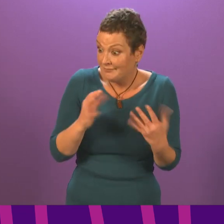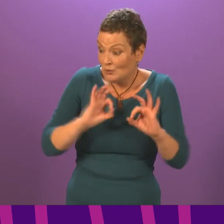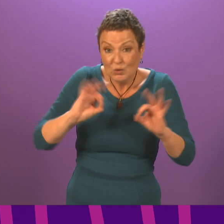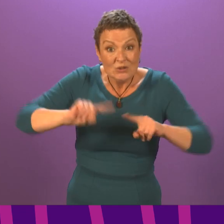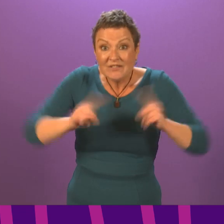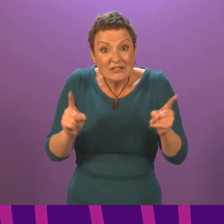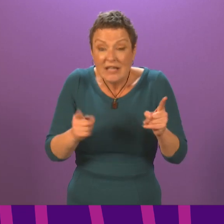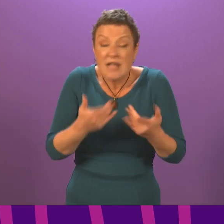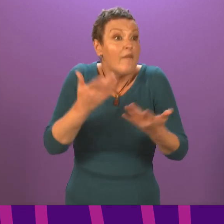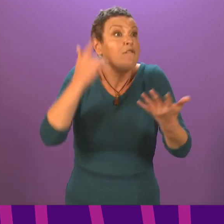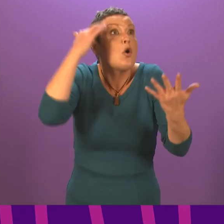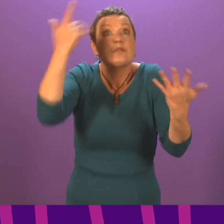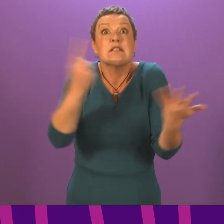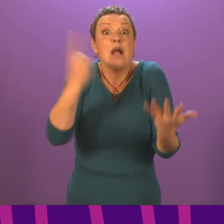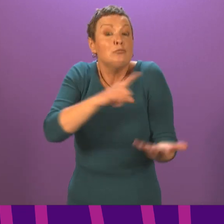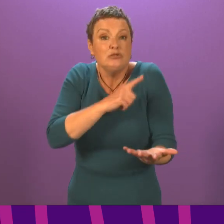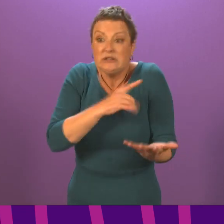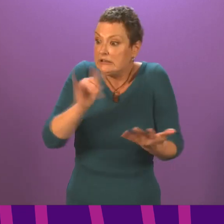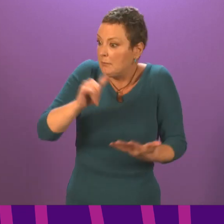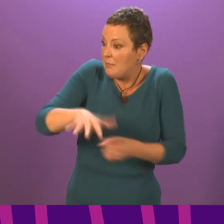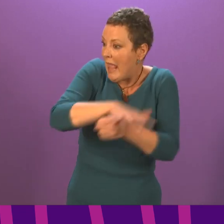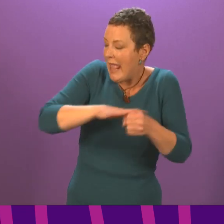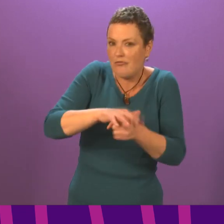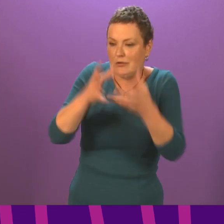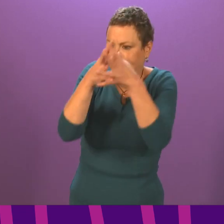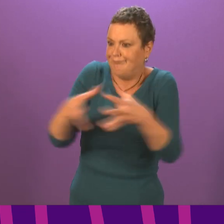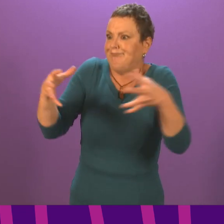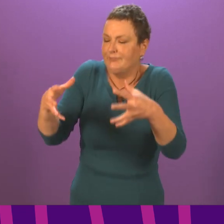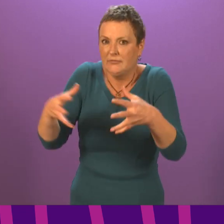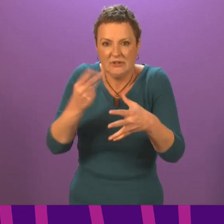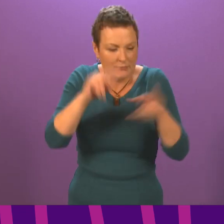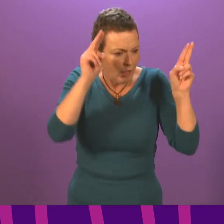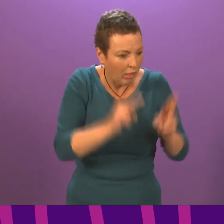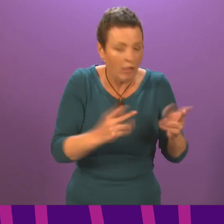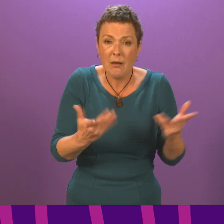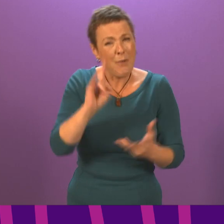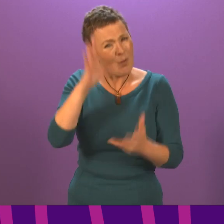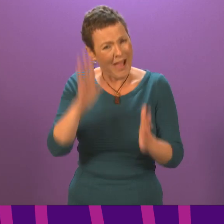why greater restrictions are necessary, but we have to recognise that everybody is making really hard sacrifices.